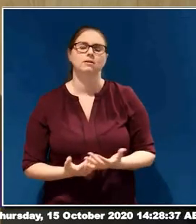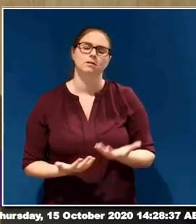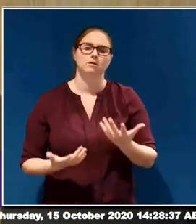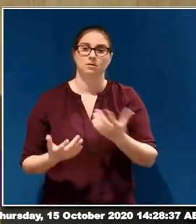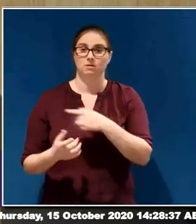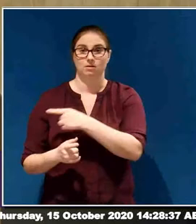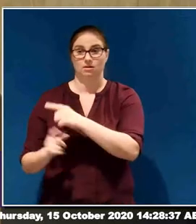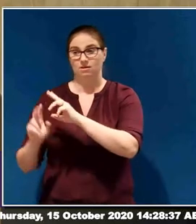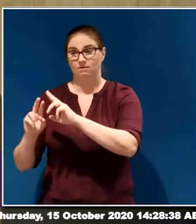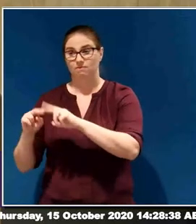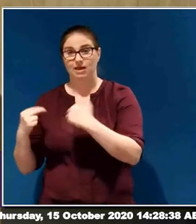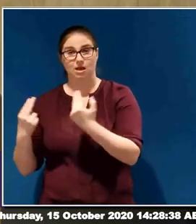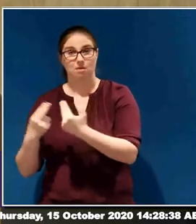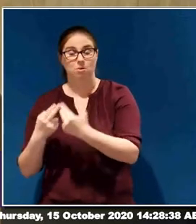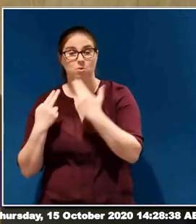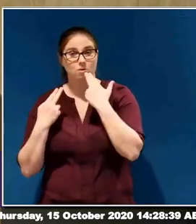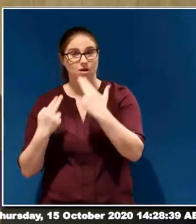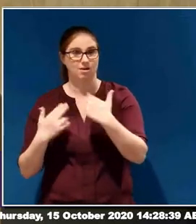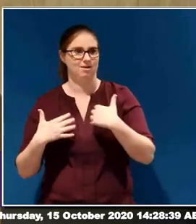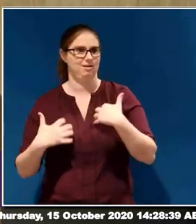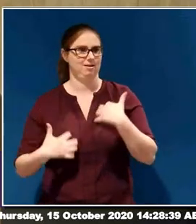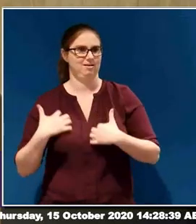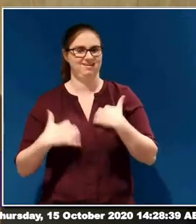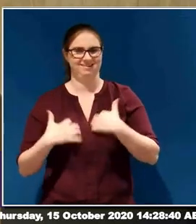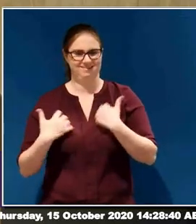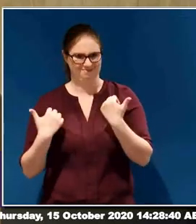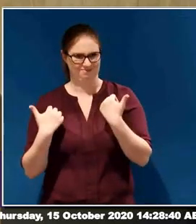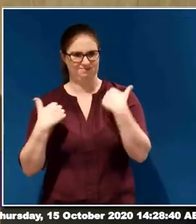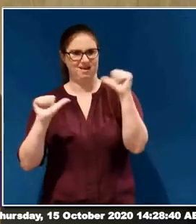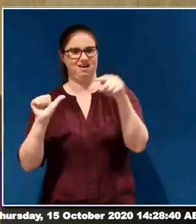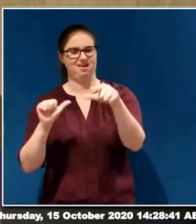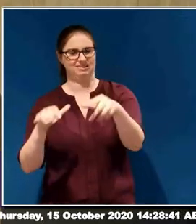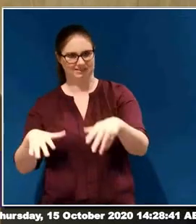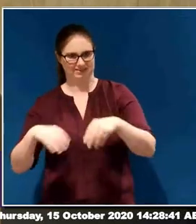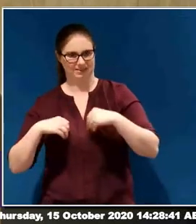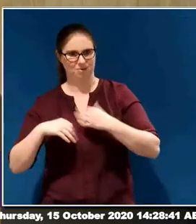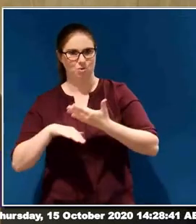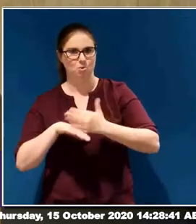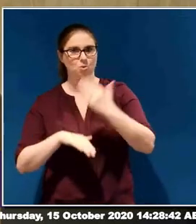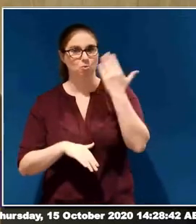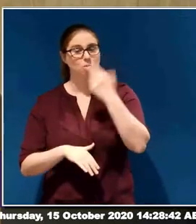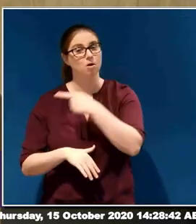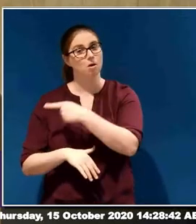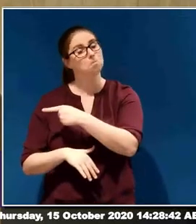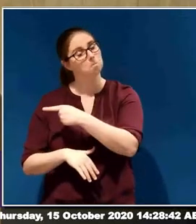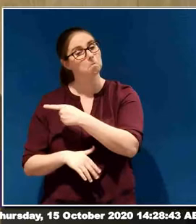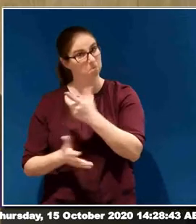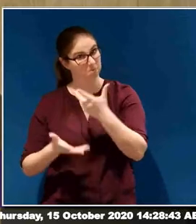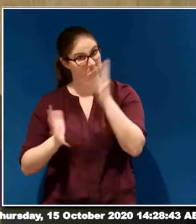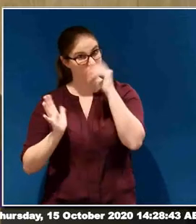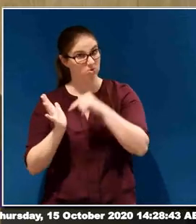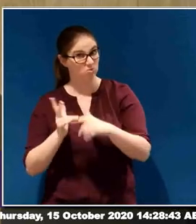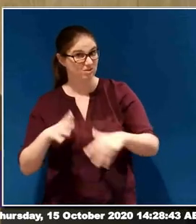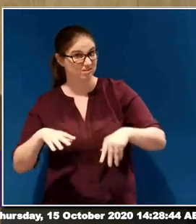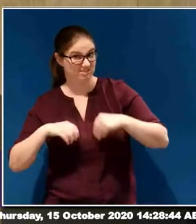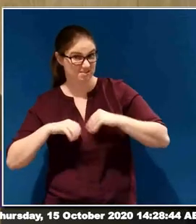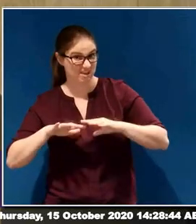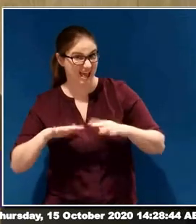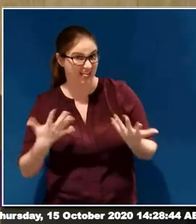of an enrolment into a new school they're prepared to agree to anything at that point. Thank you.